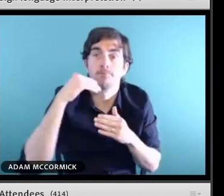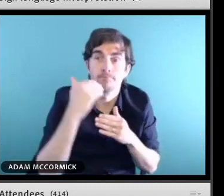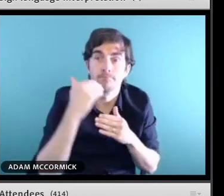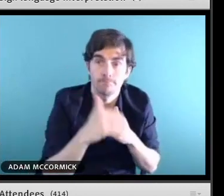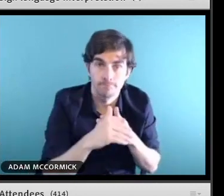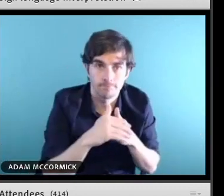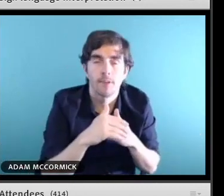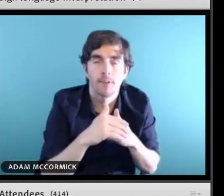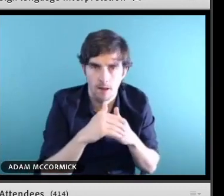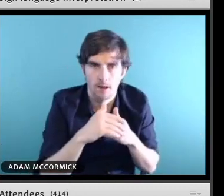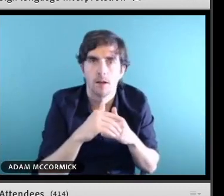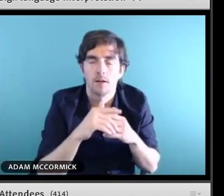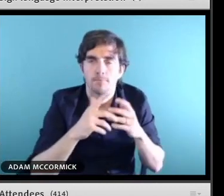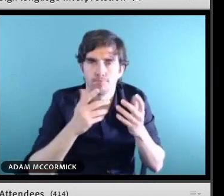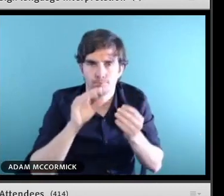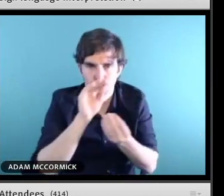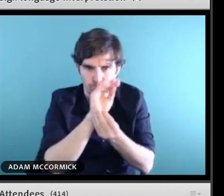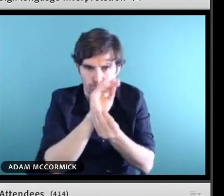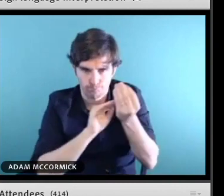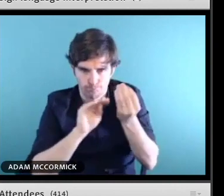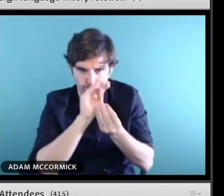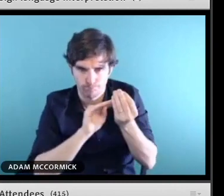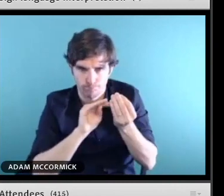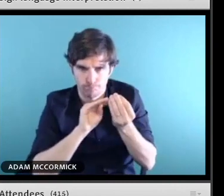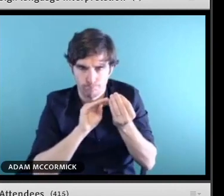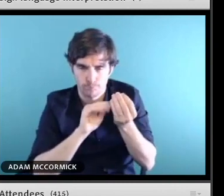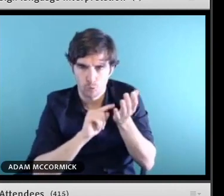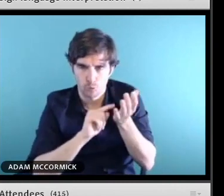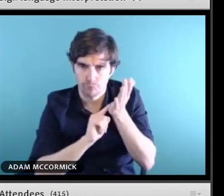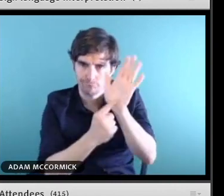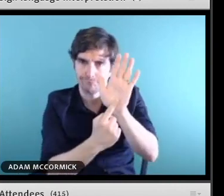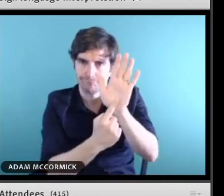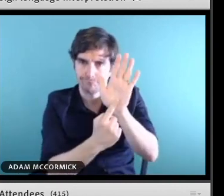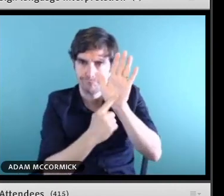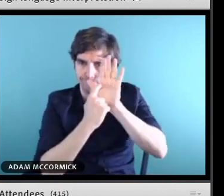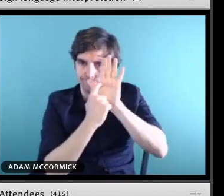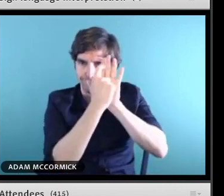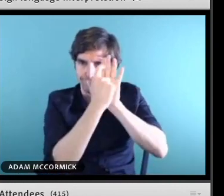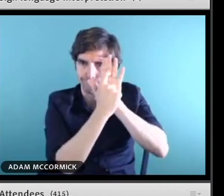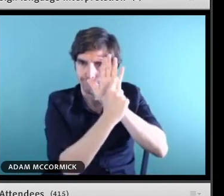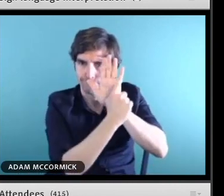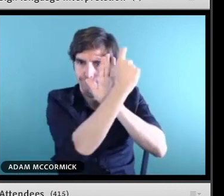remote learning system. Our targets was more than 300 children with disabilities and three